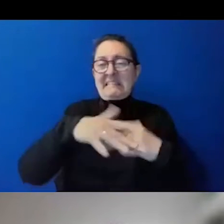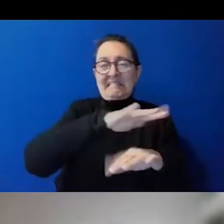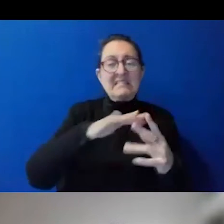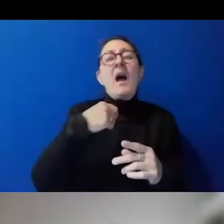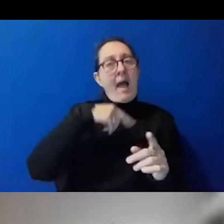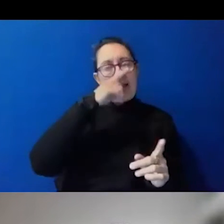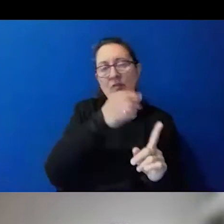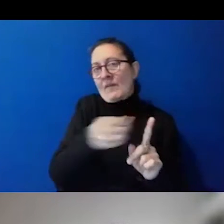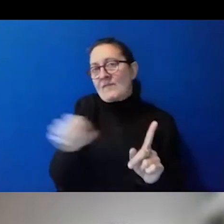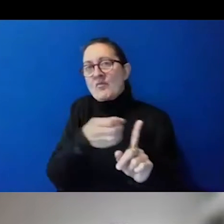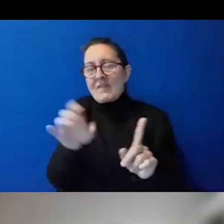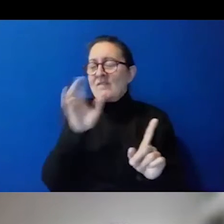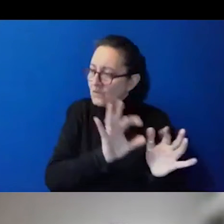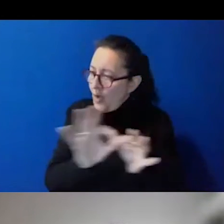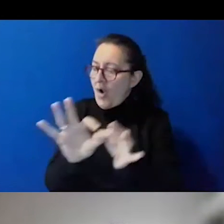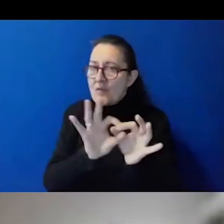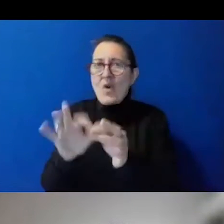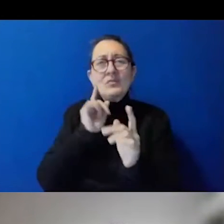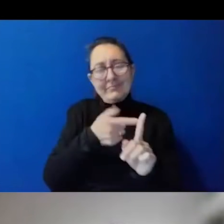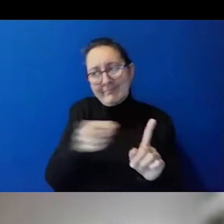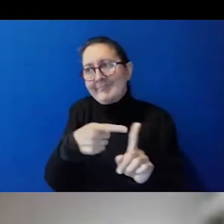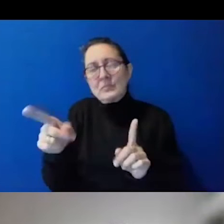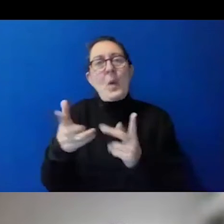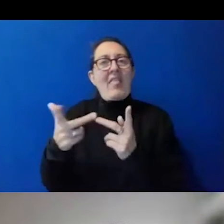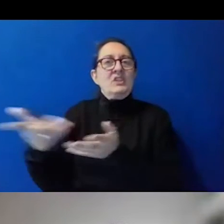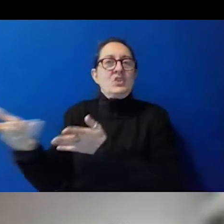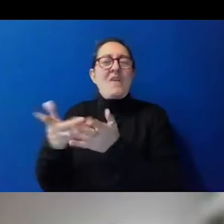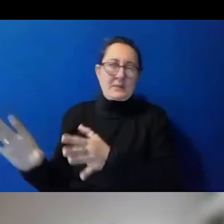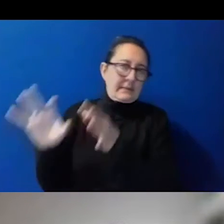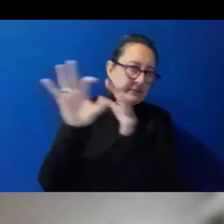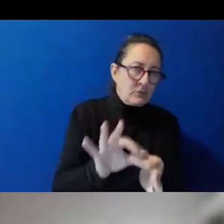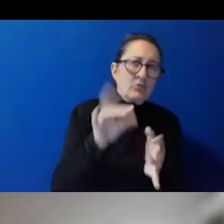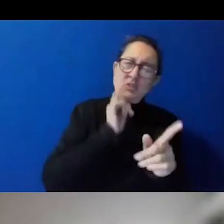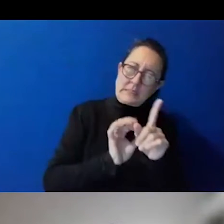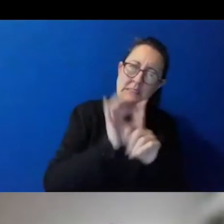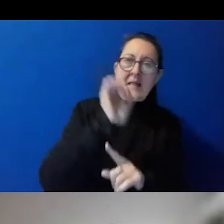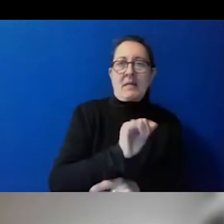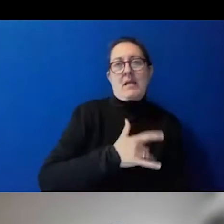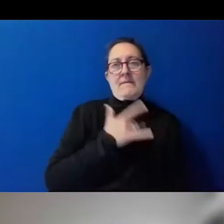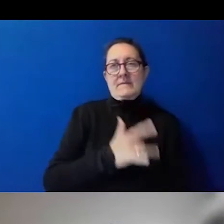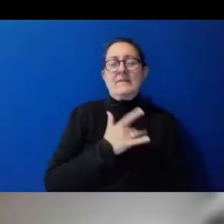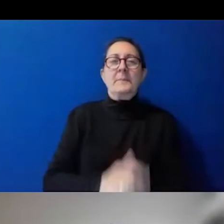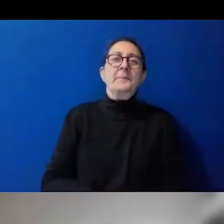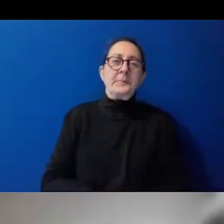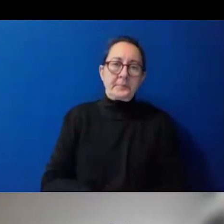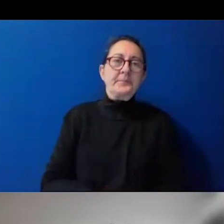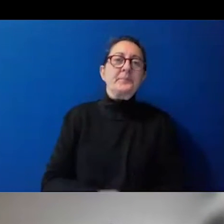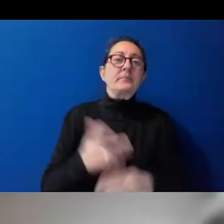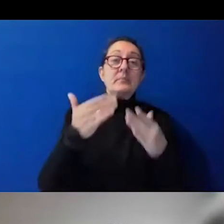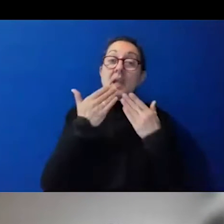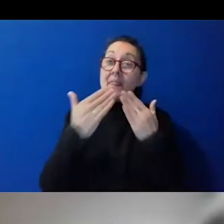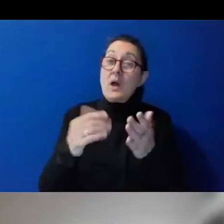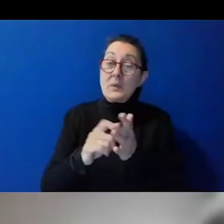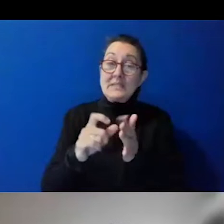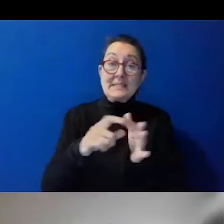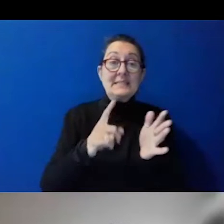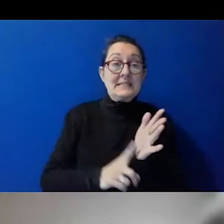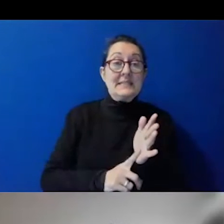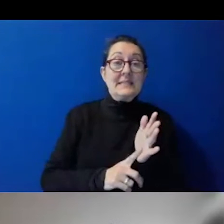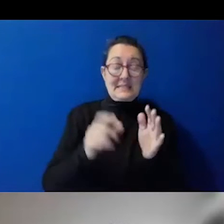thank you Dean um I have another question here um but before we get to that one it's about working